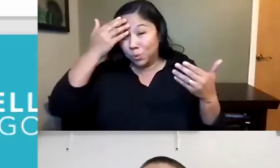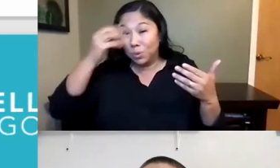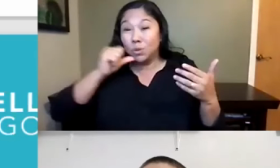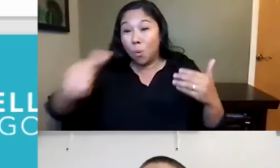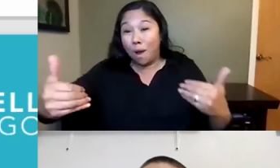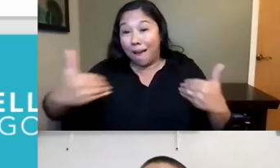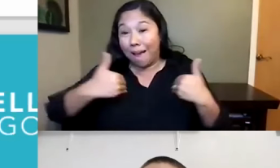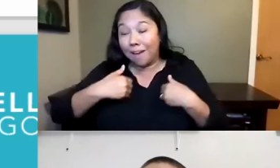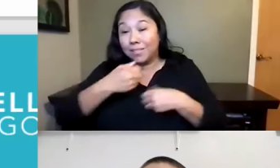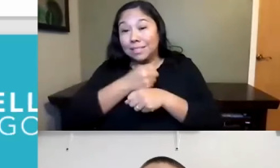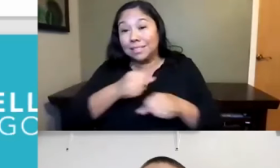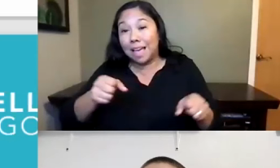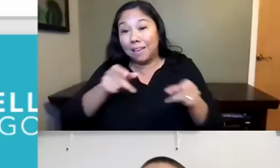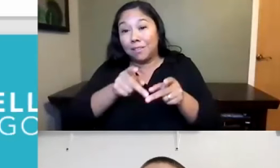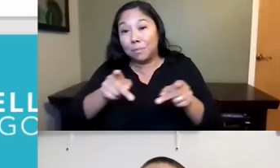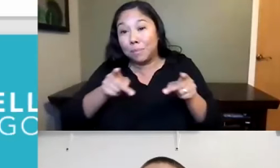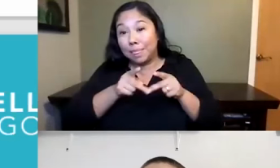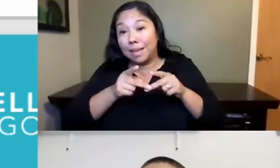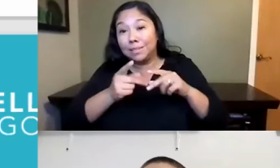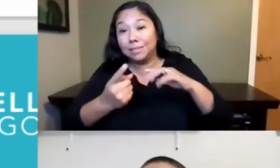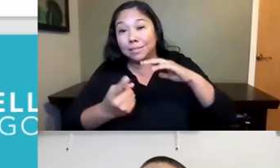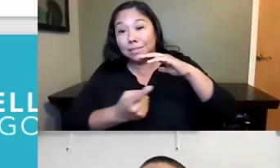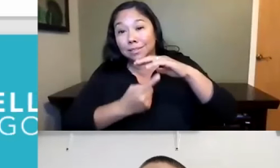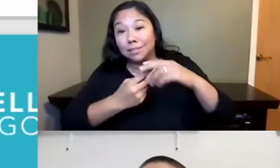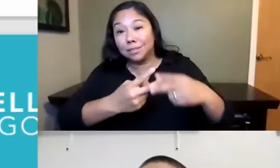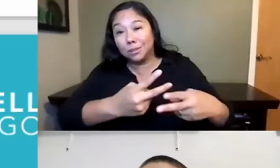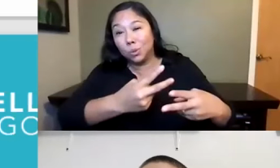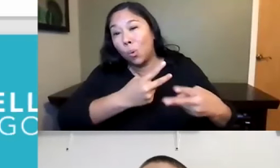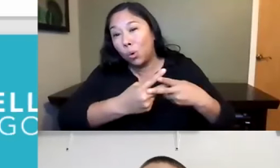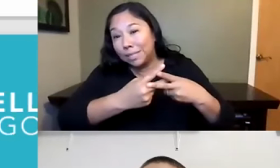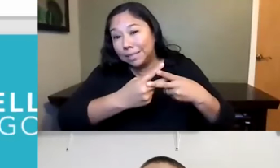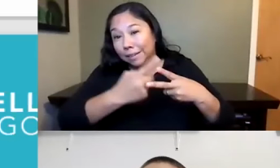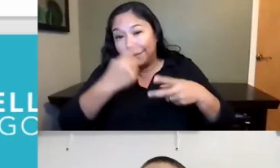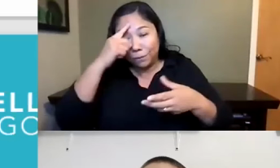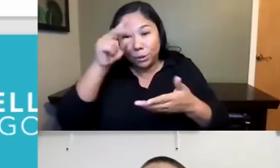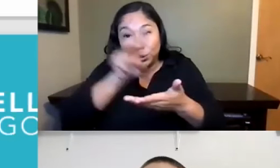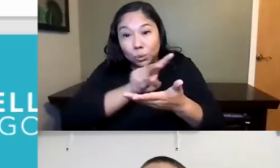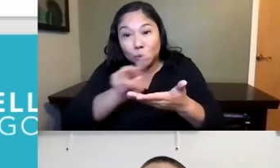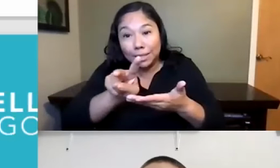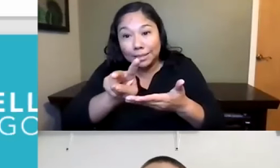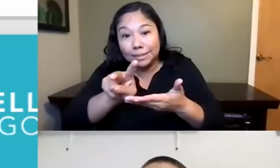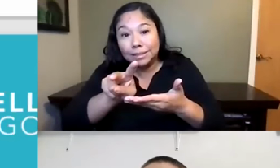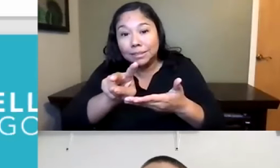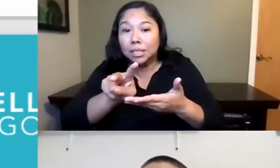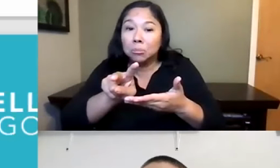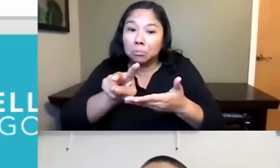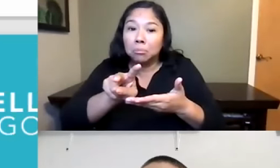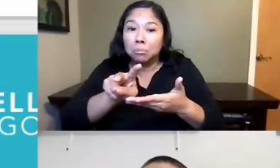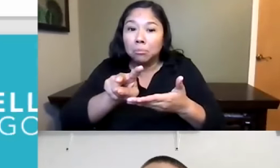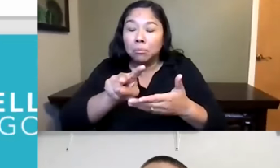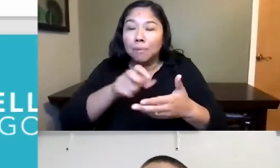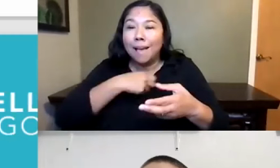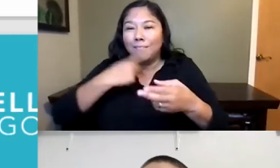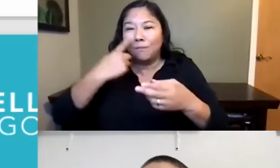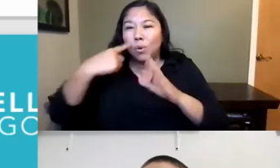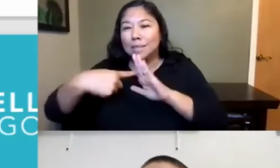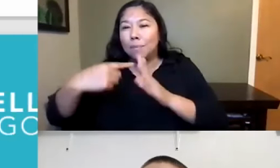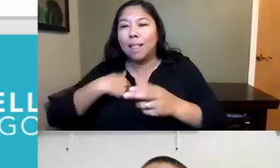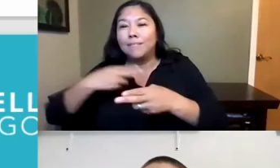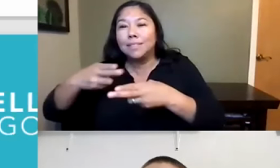quarantine for at least two weeks, then there is a Temporary Lodging Program.